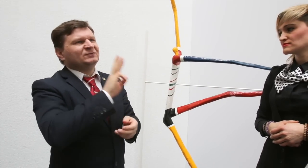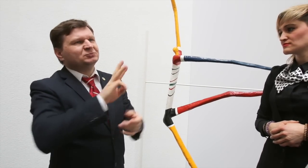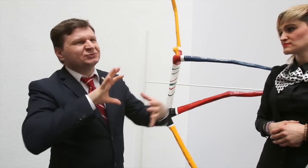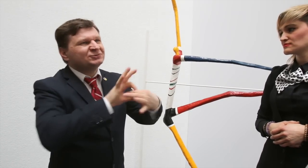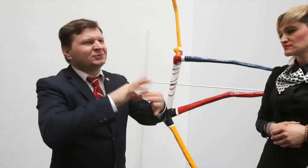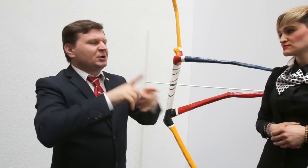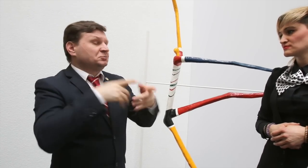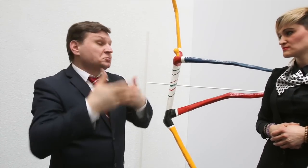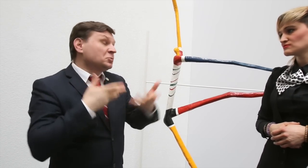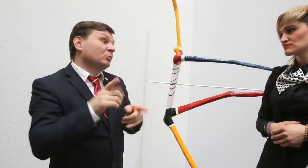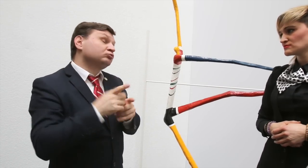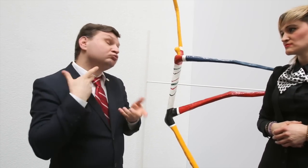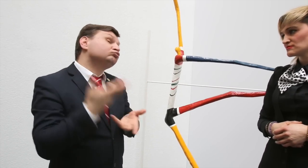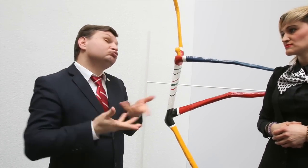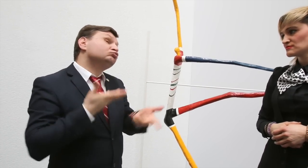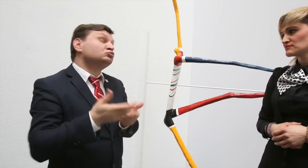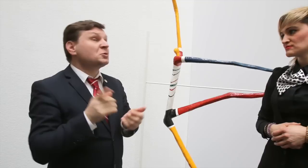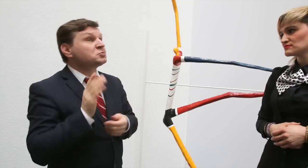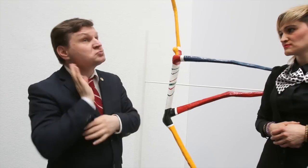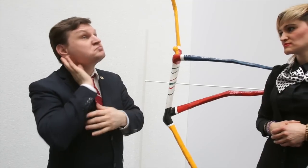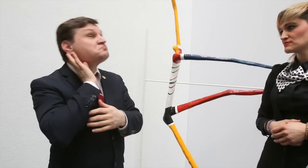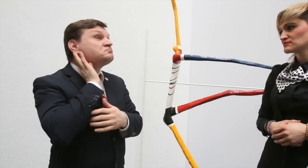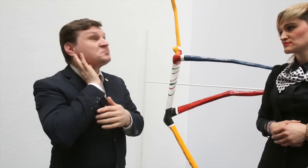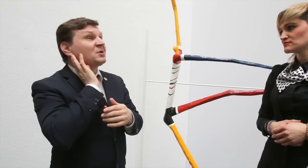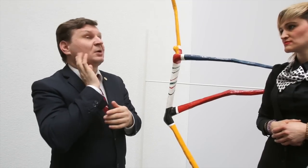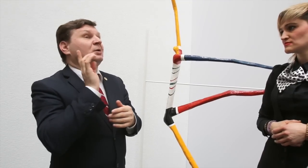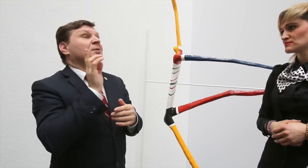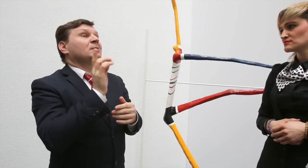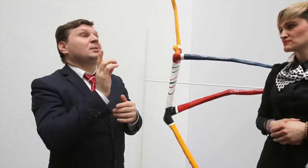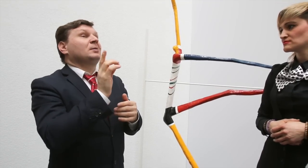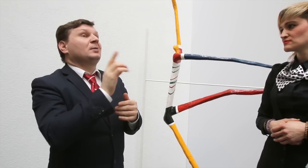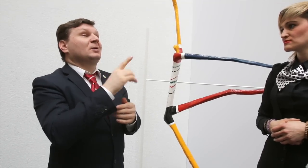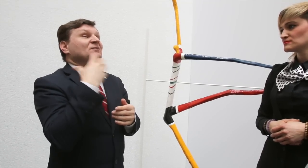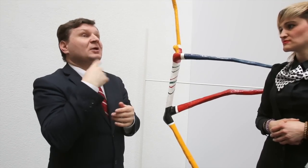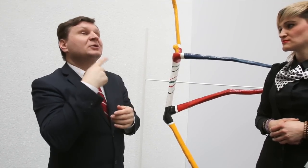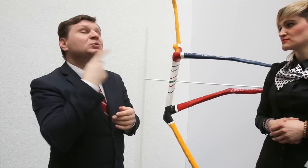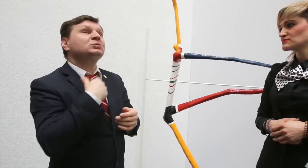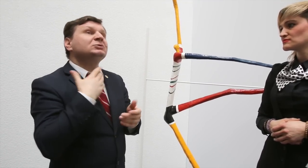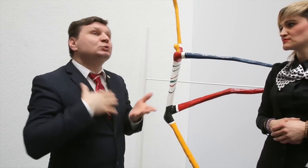IOC funding, and website, along with ICSD delegates being part of IOC commissions,